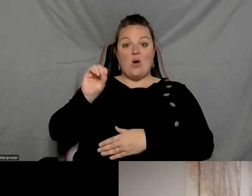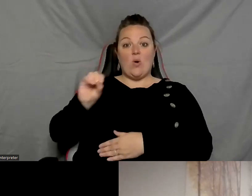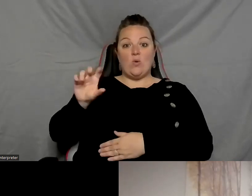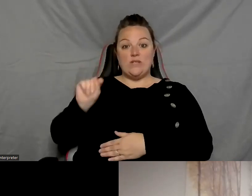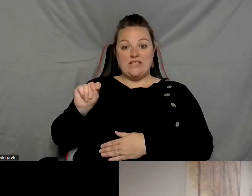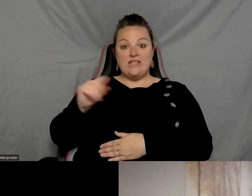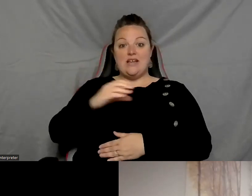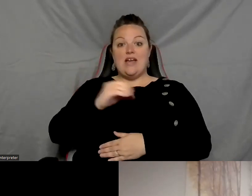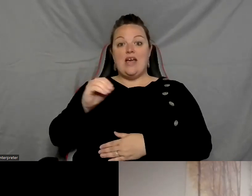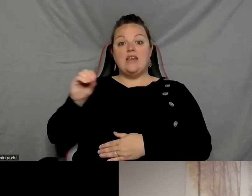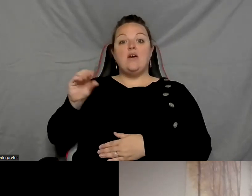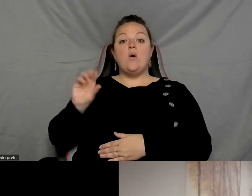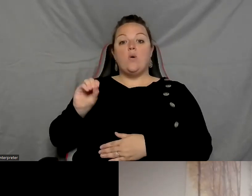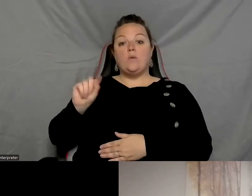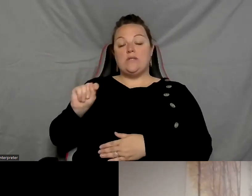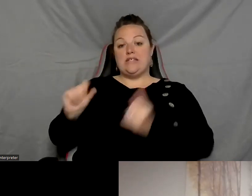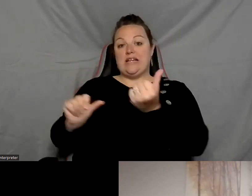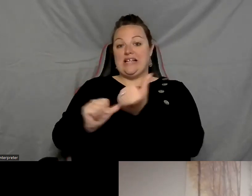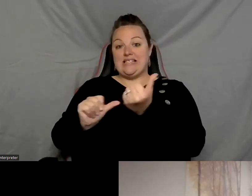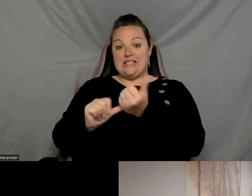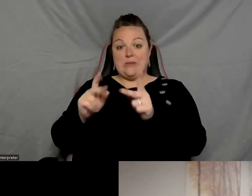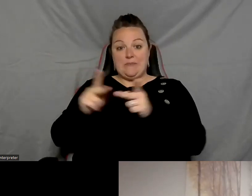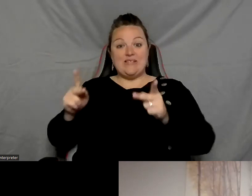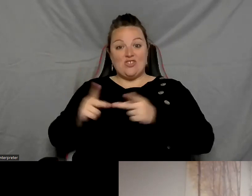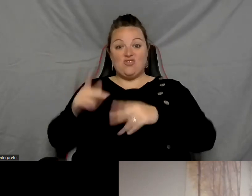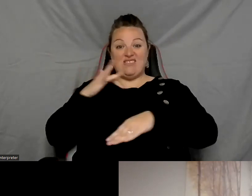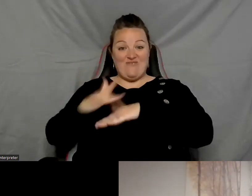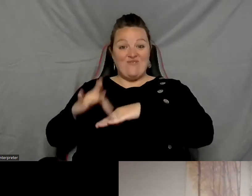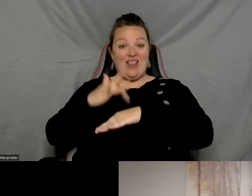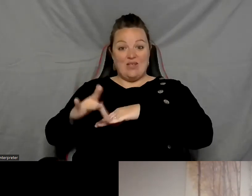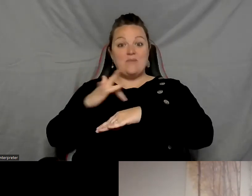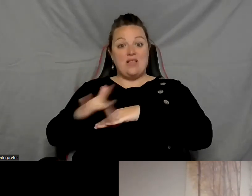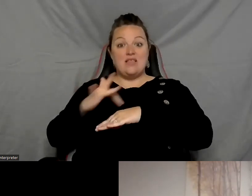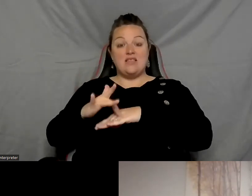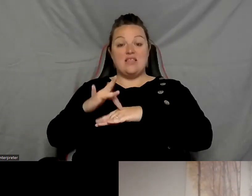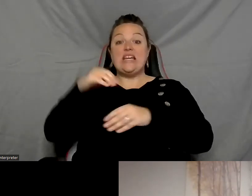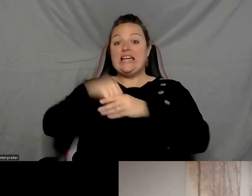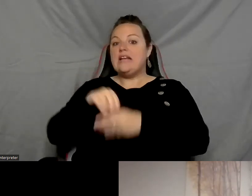occupational therapy assistants positions that are presently open in Vermont, according